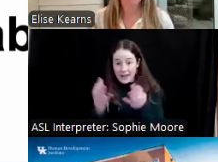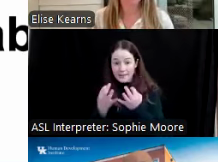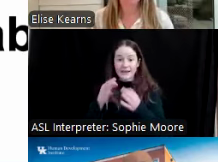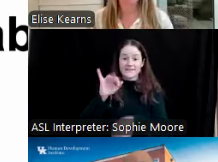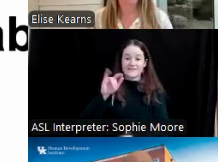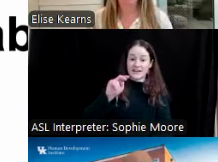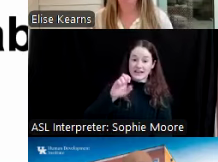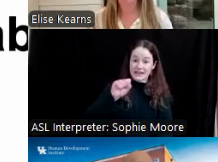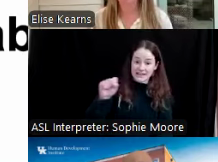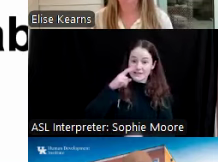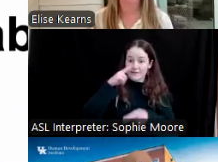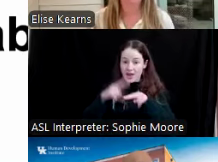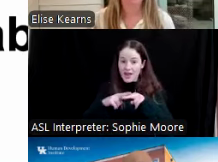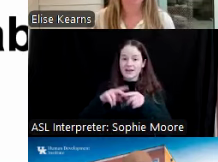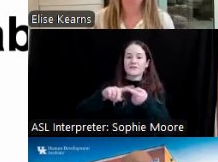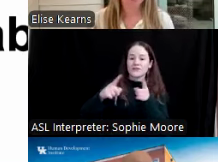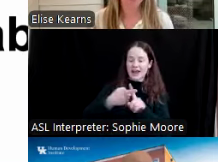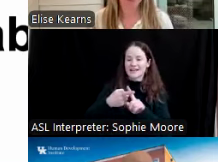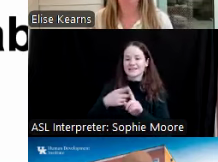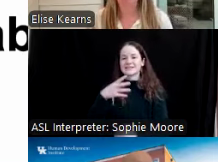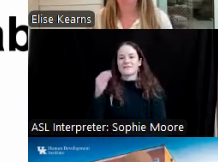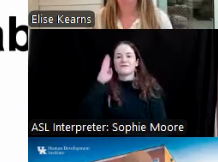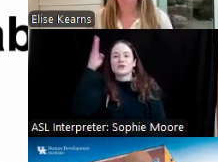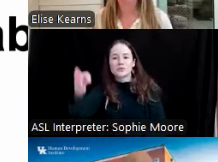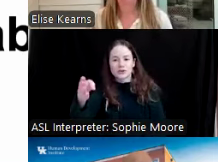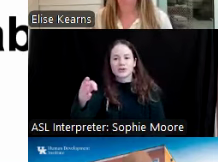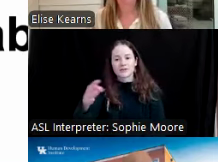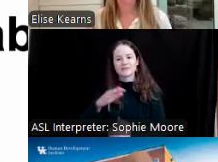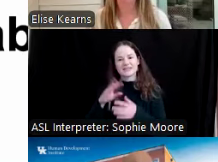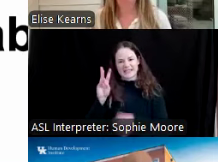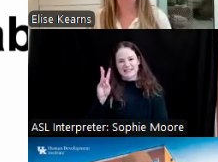when you're thinking about doing a program, it really needs to be fun and